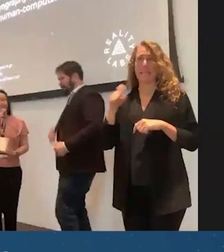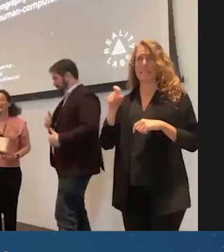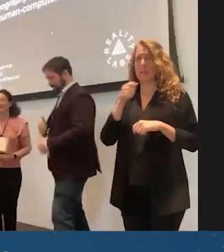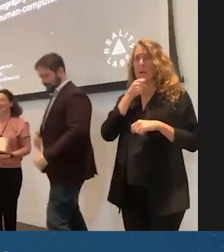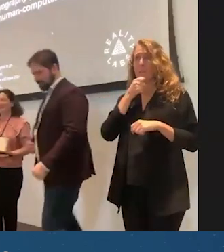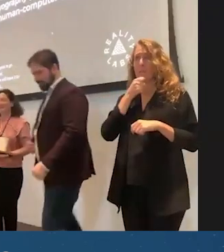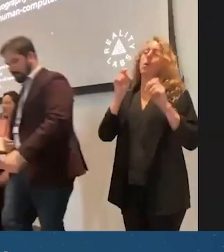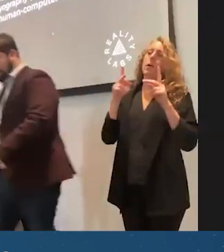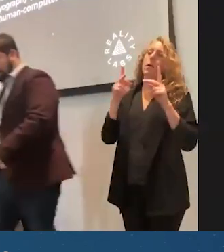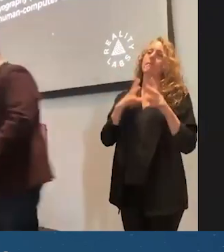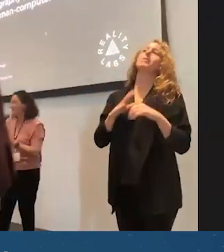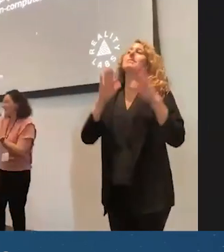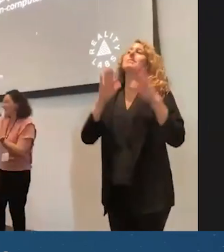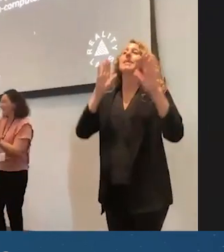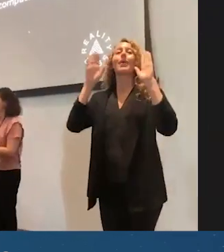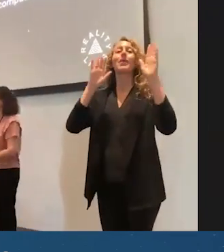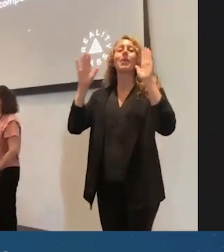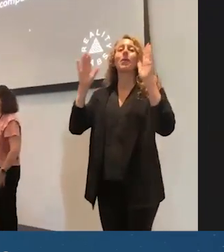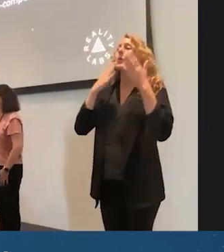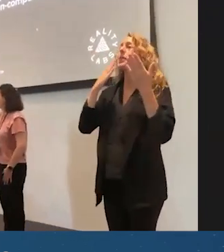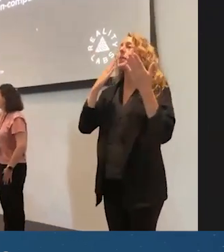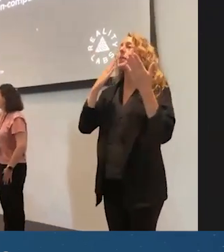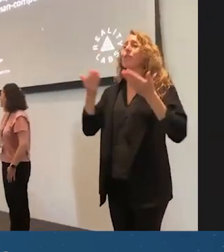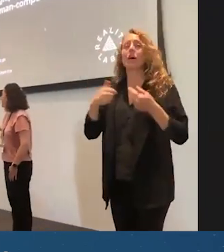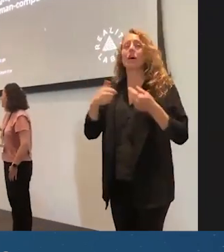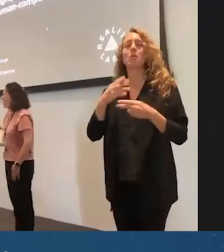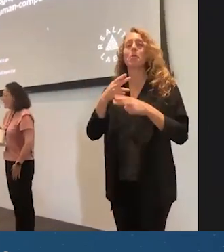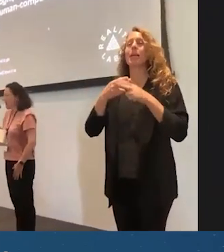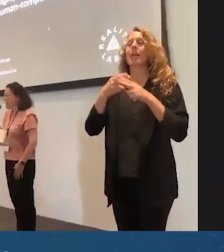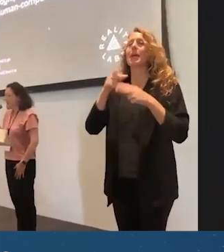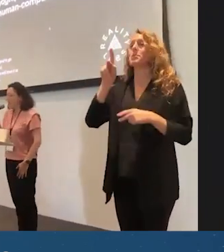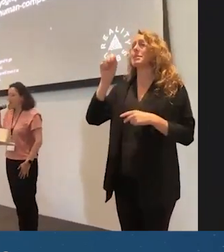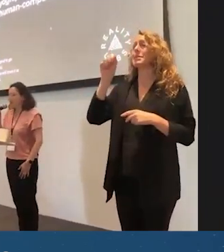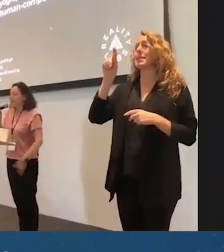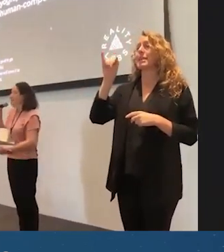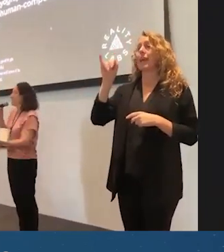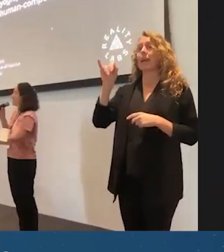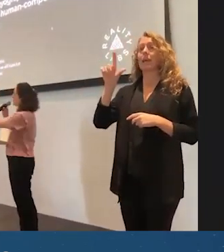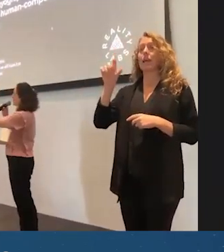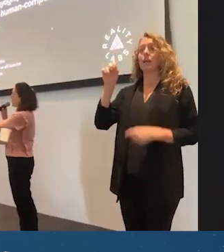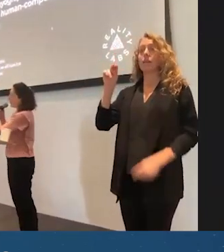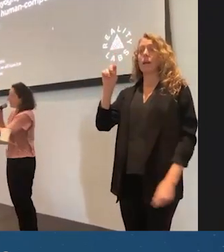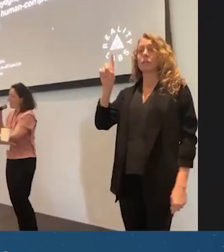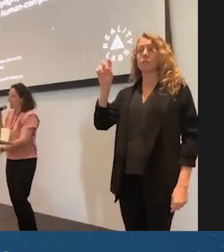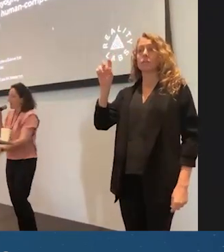Hi, thank you for having me. My name is Kati London. I'm going to be talking about this topic.